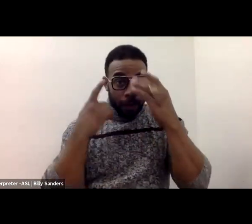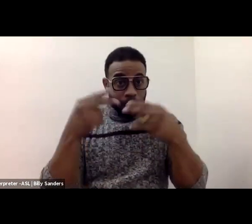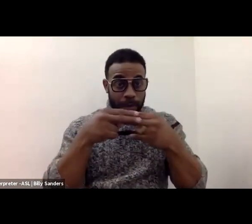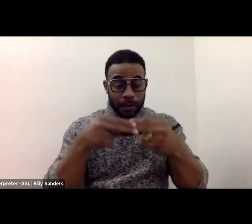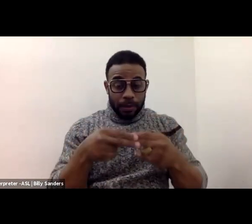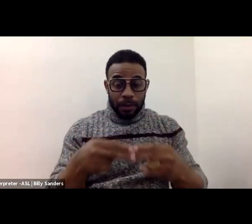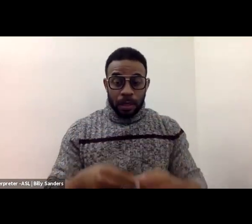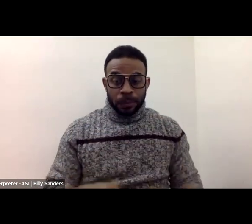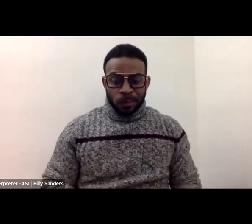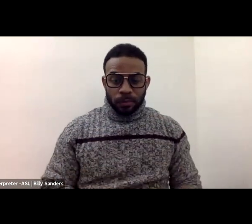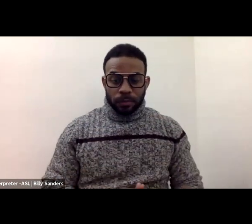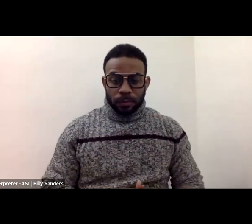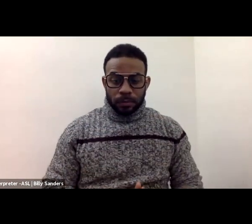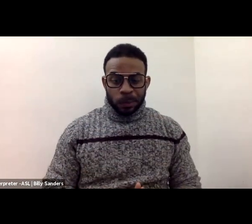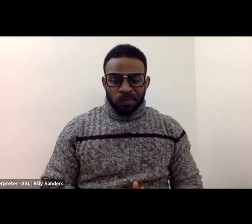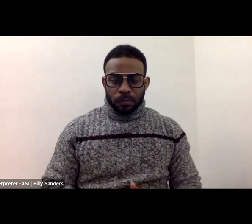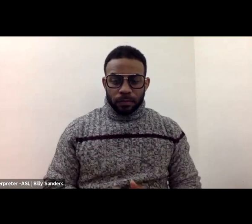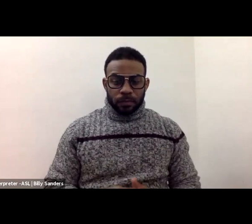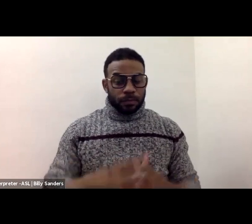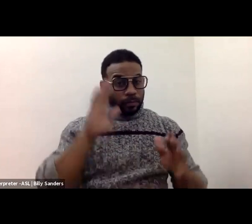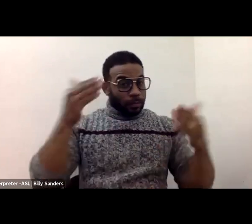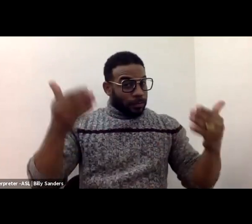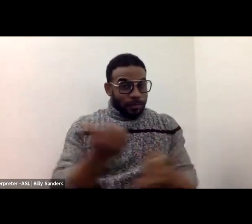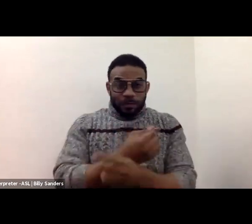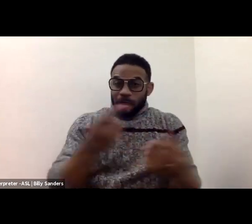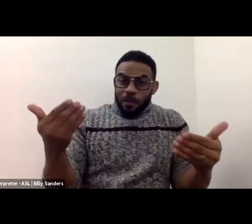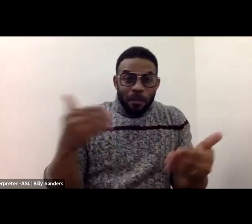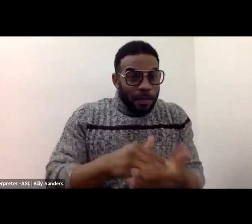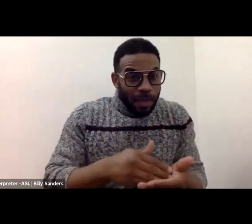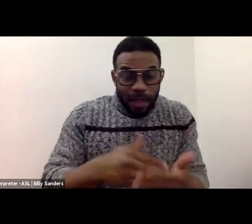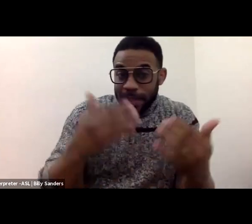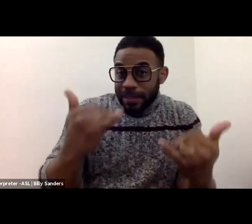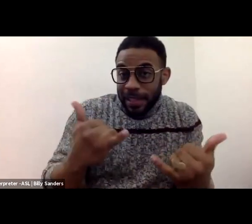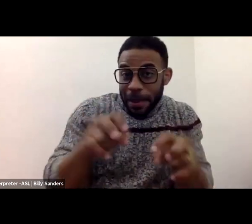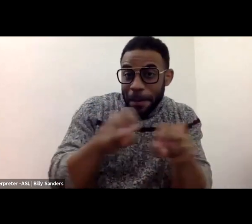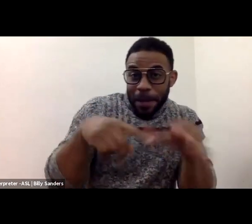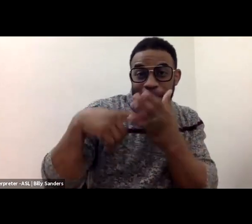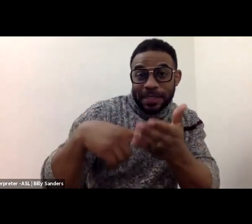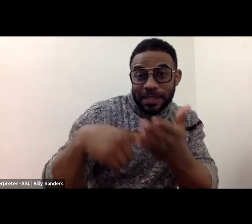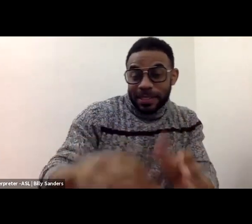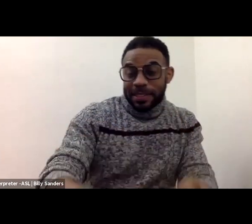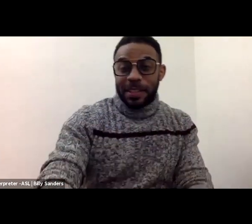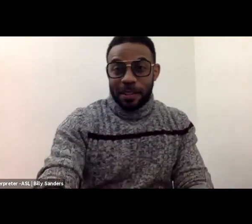And hello and welcome everybody again to today's panel discussion on Amplifying the Voices